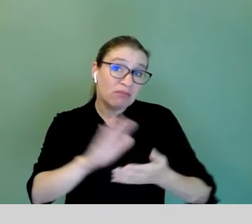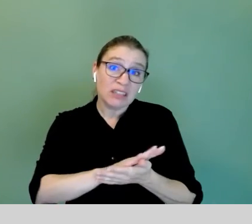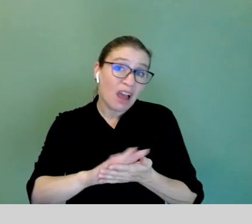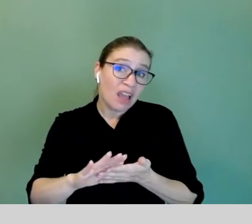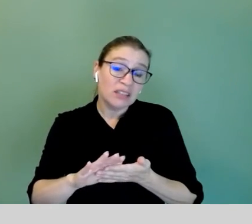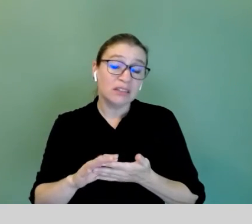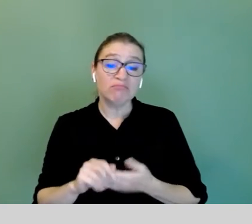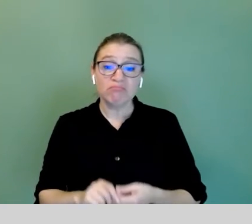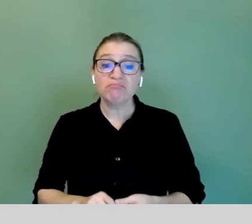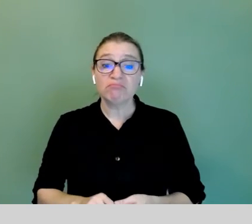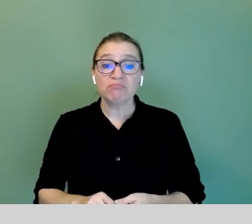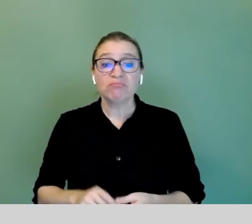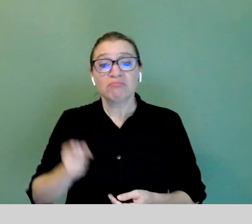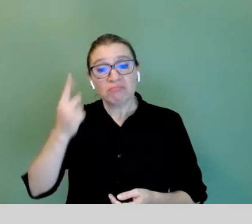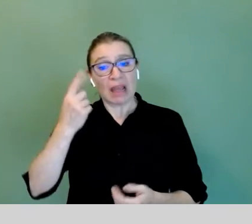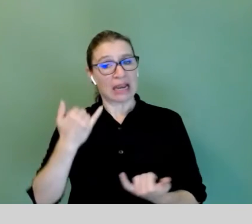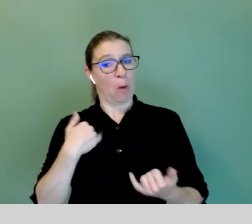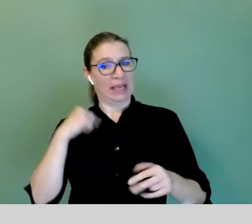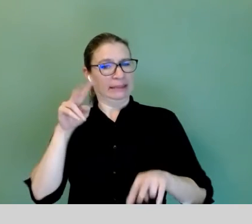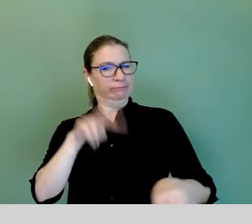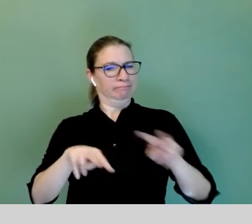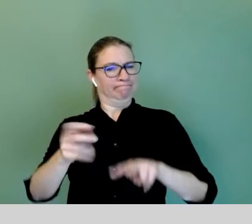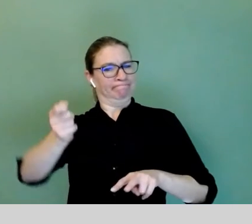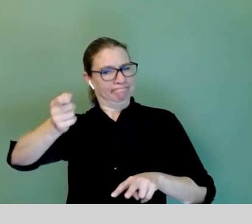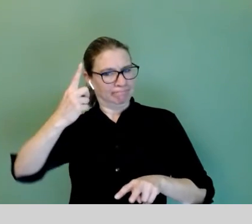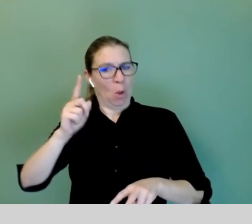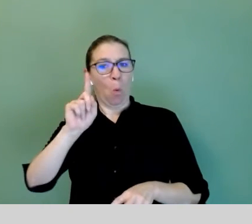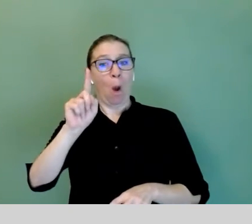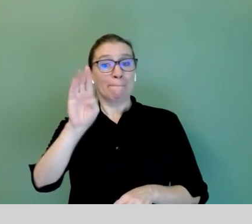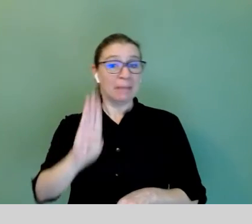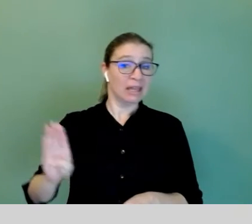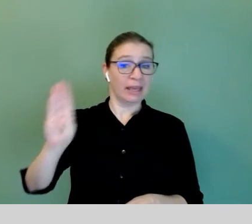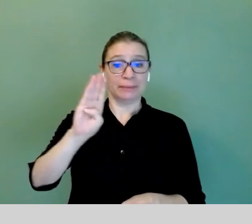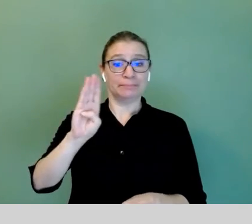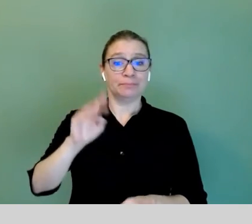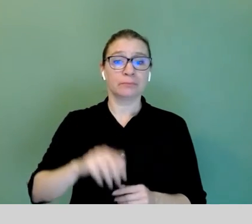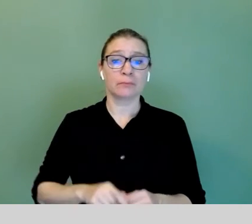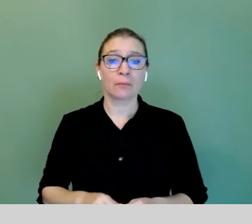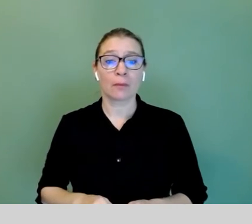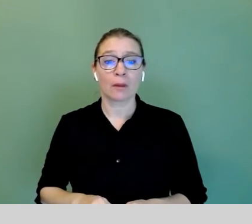That's fine, that's nice because now, I can see actually, that's one billion.